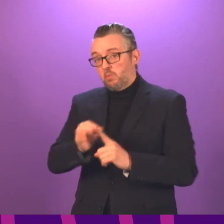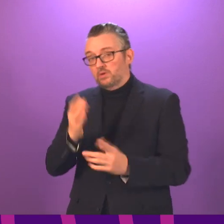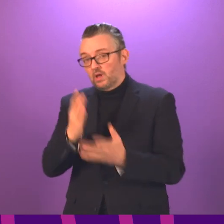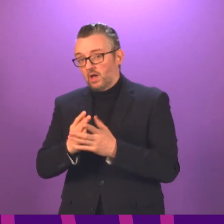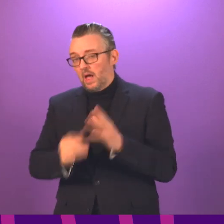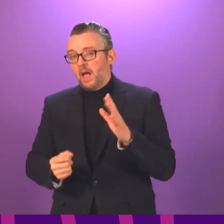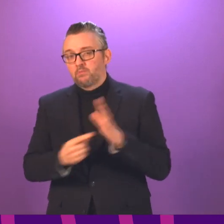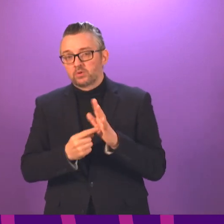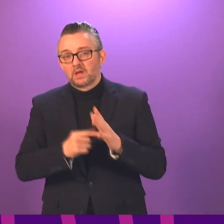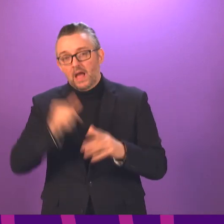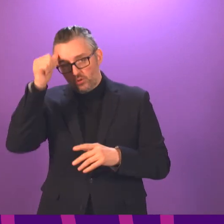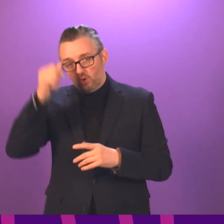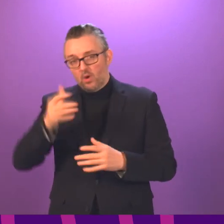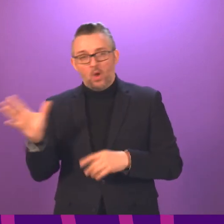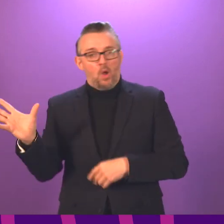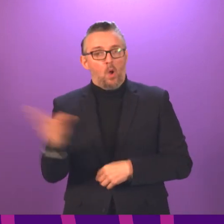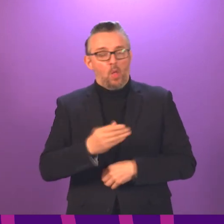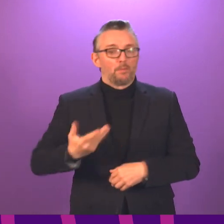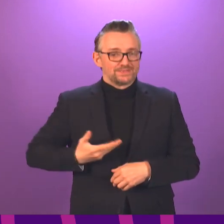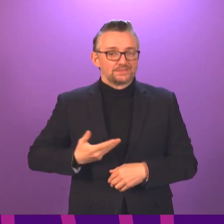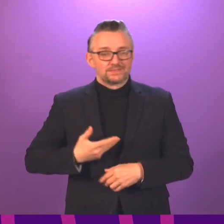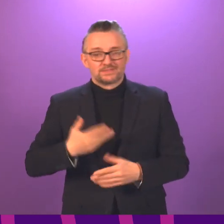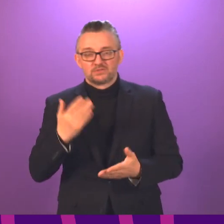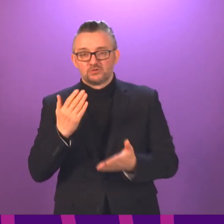difficult it is for all businesses and, particularly, for businesses in the category that have been